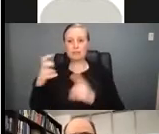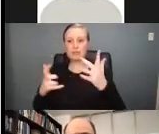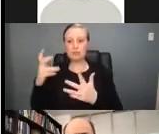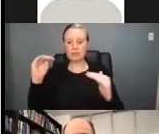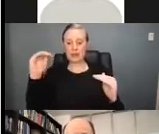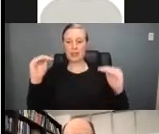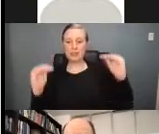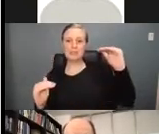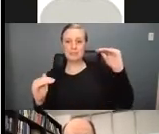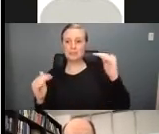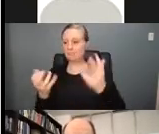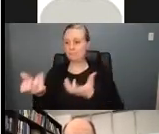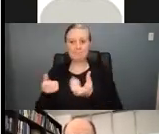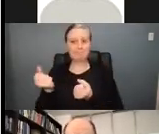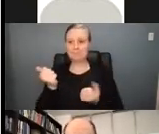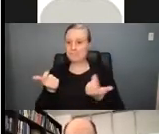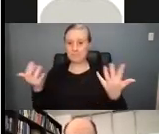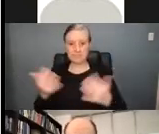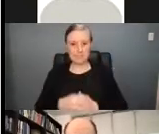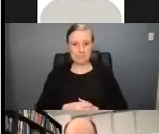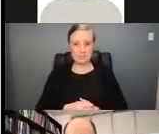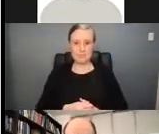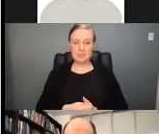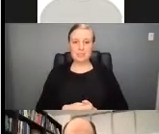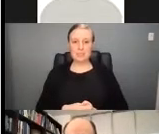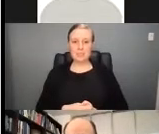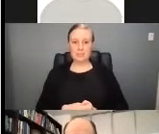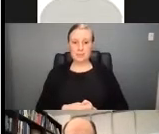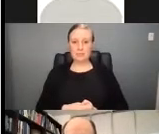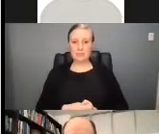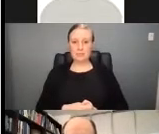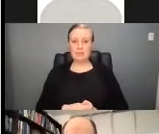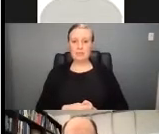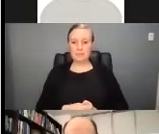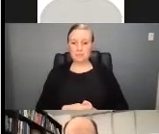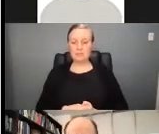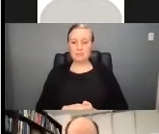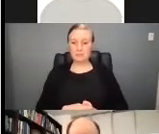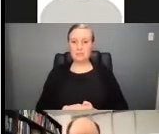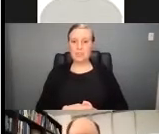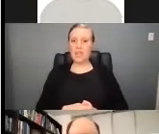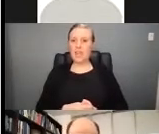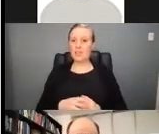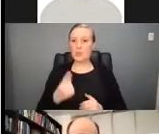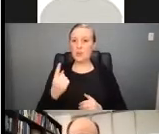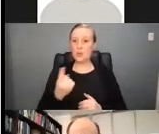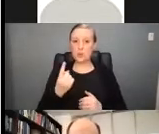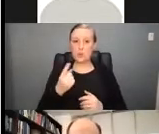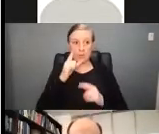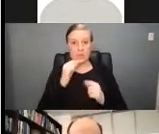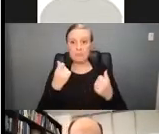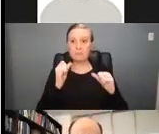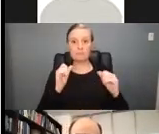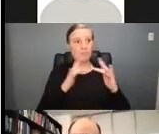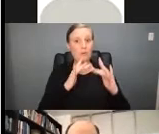there are significant differences in outcomes between different states. So the ACT as we